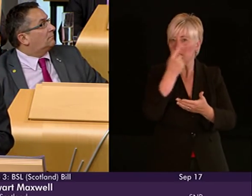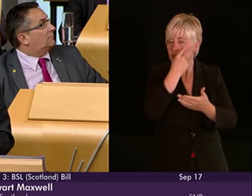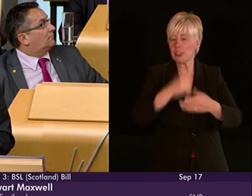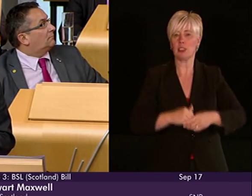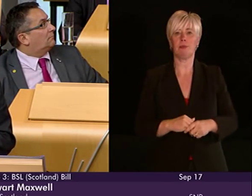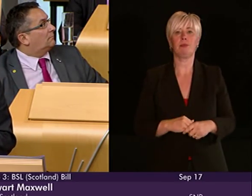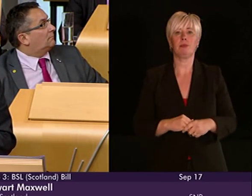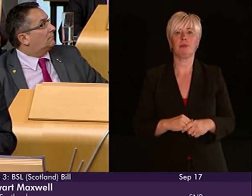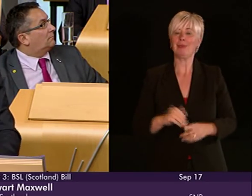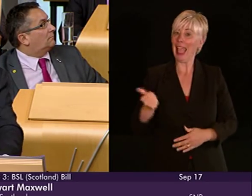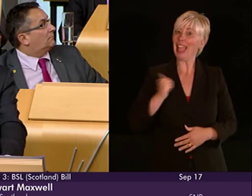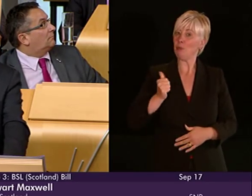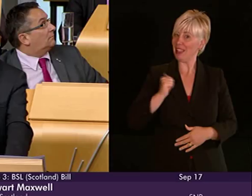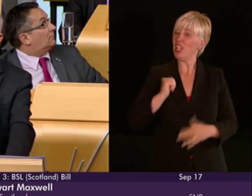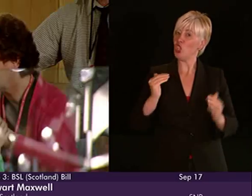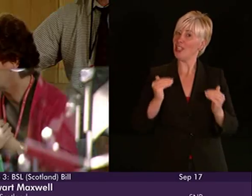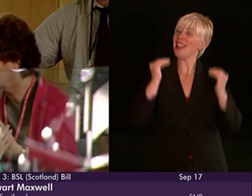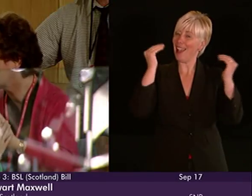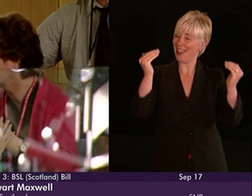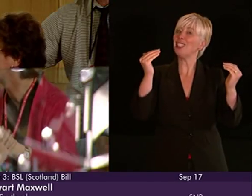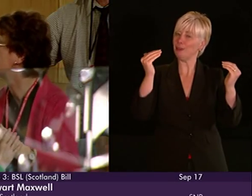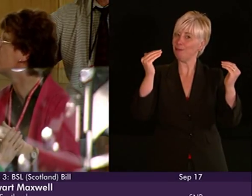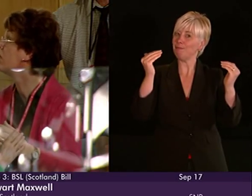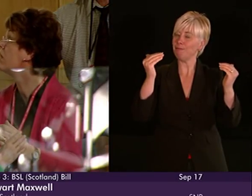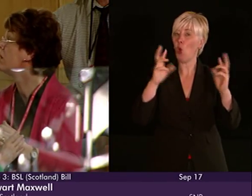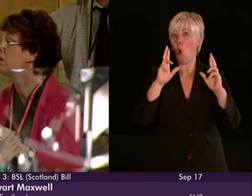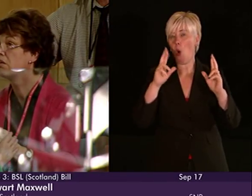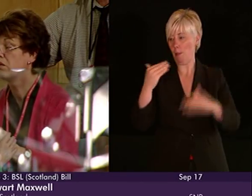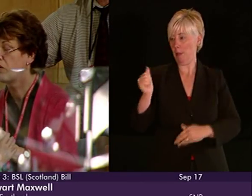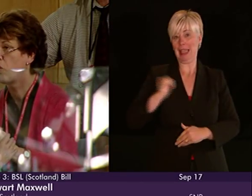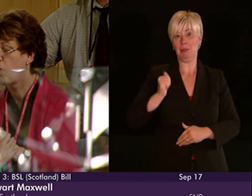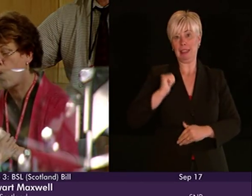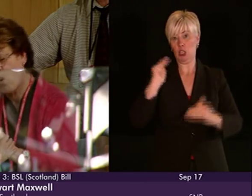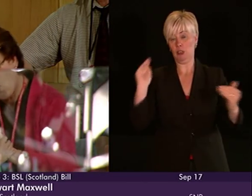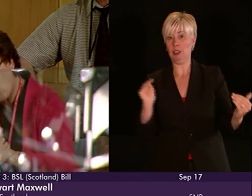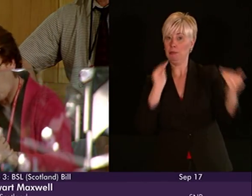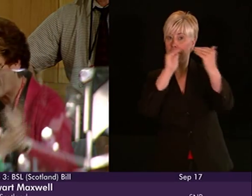the bill can deliver. We all hope that they will be met and that much can be achieved